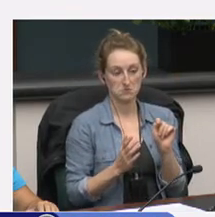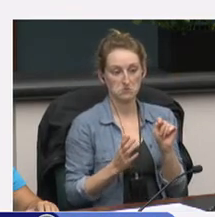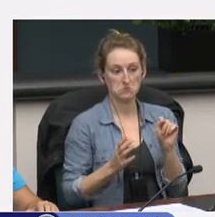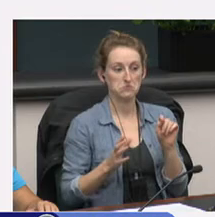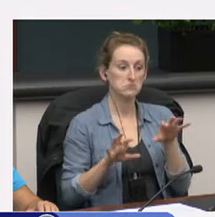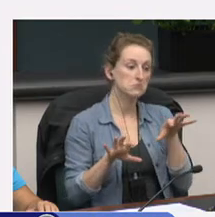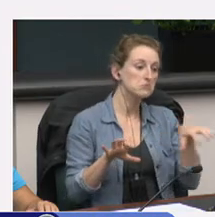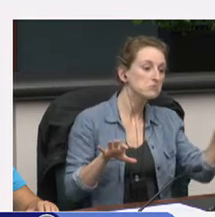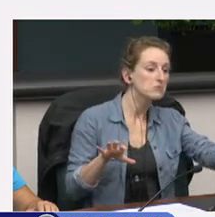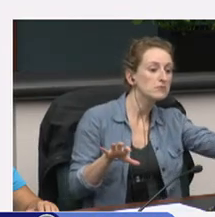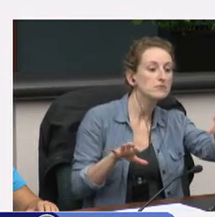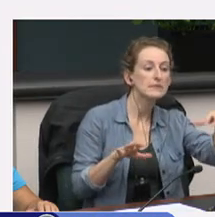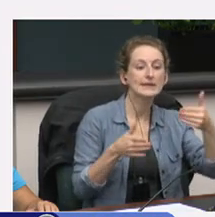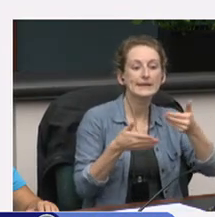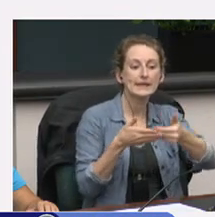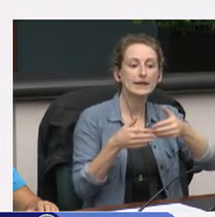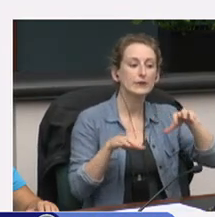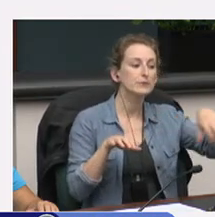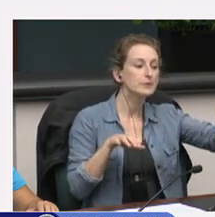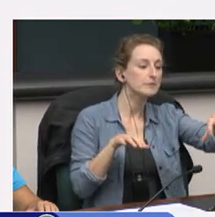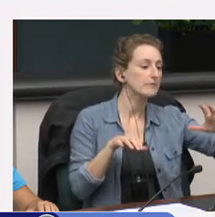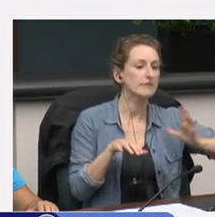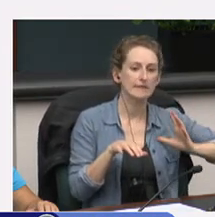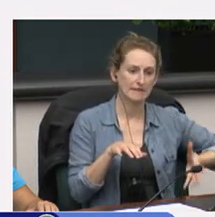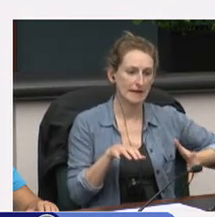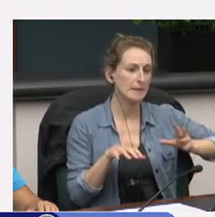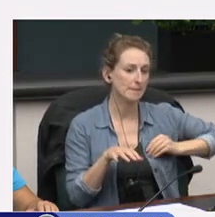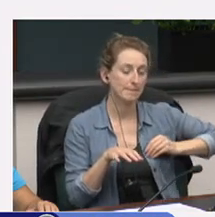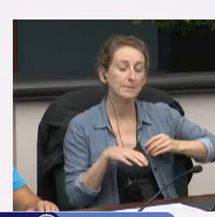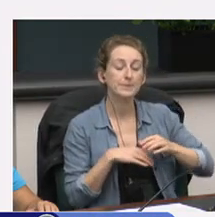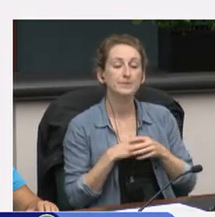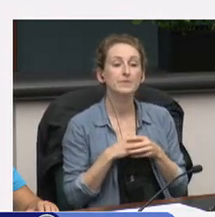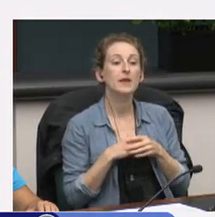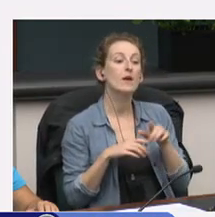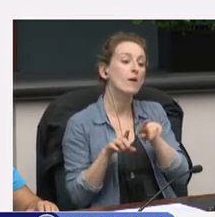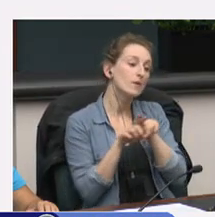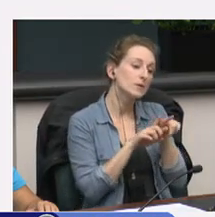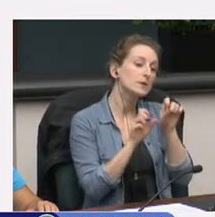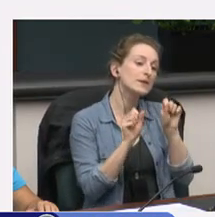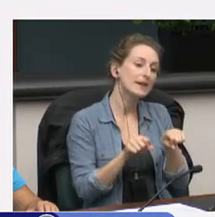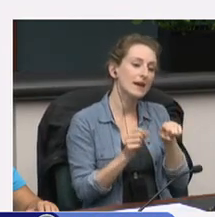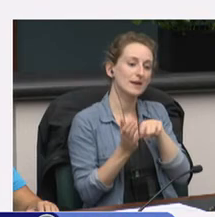and there is also a payment and lieu option that's important to consider